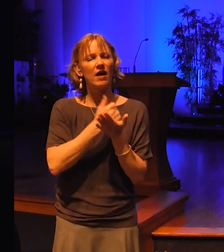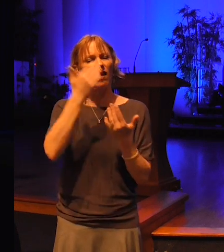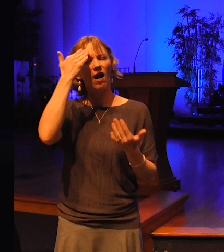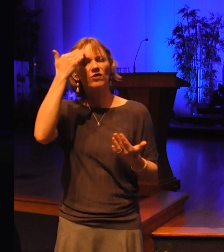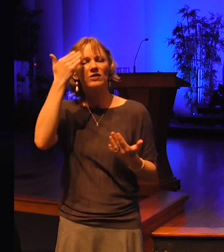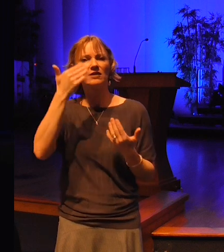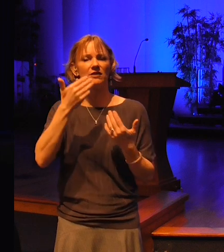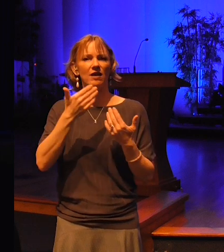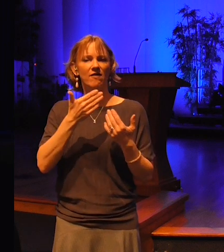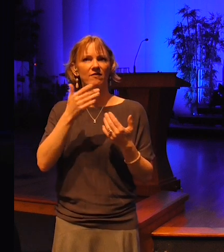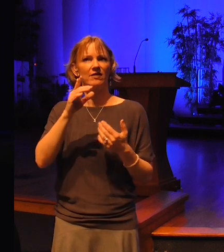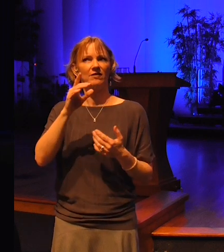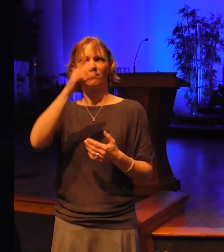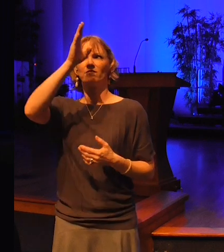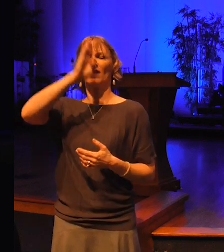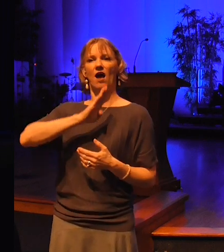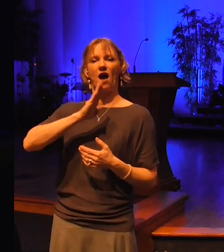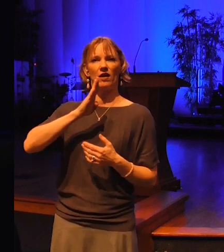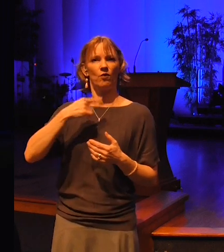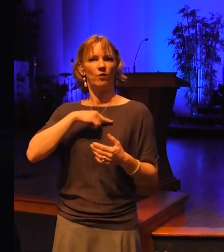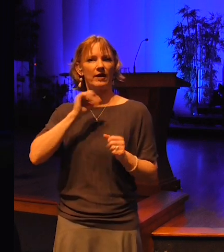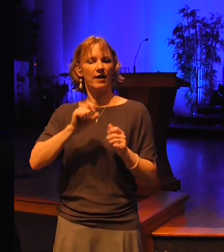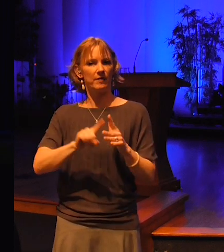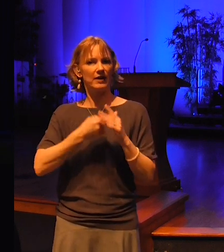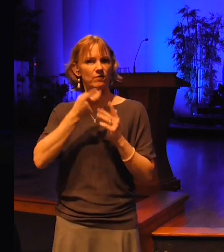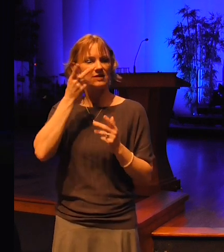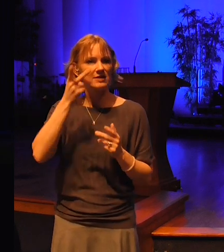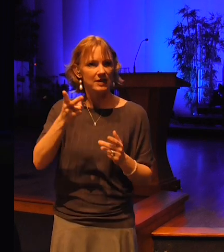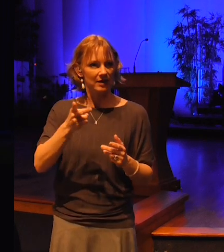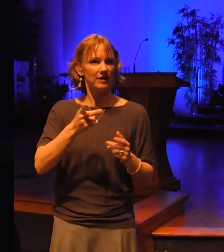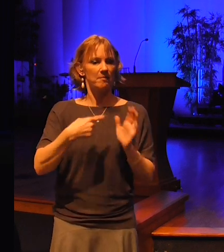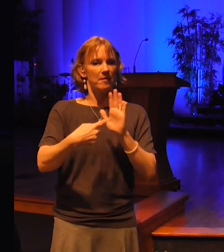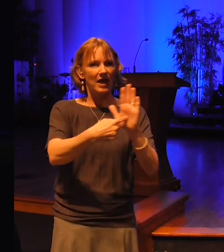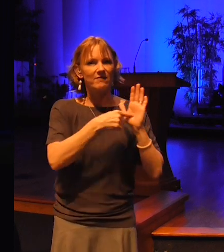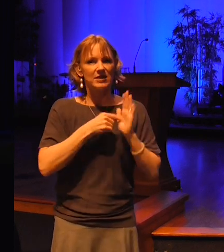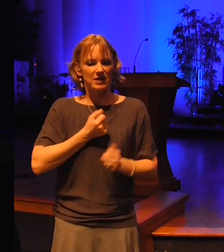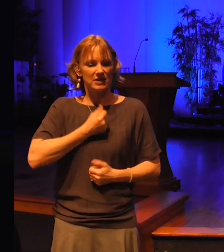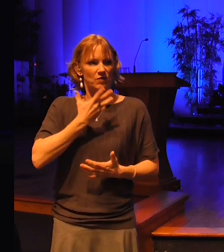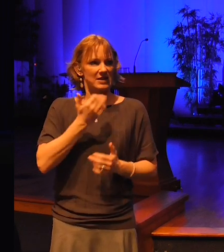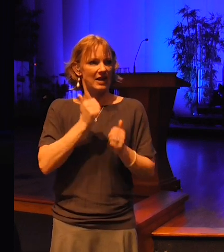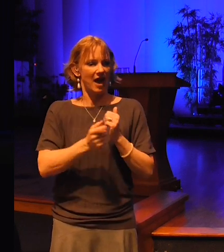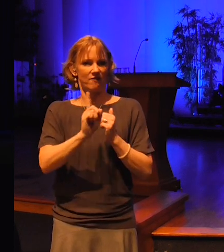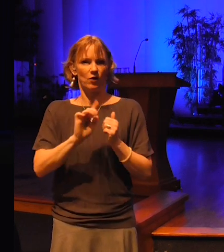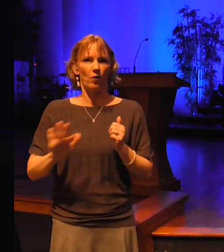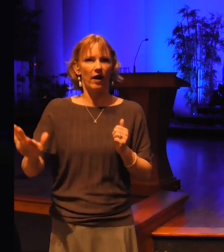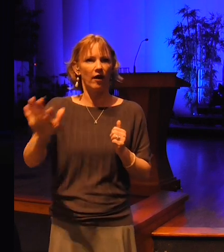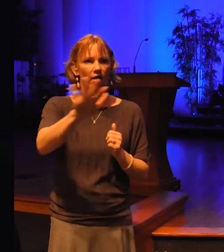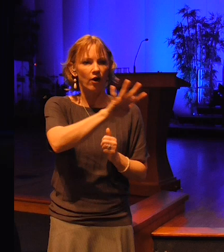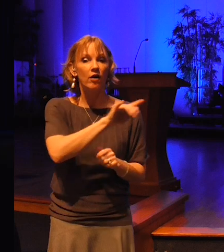we can begin to see it manifesting and expressing itself everywhere the truth is sometimes it's the